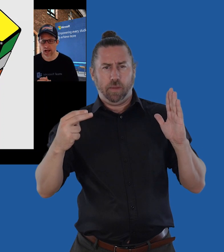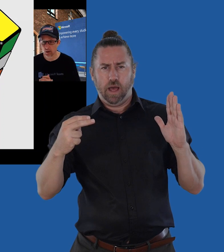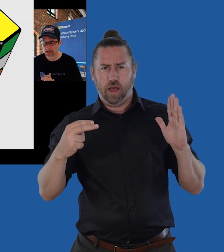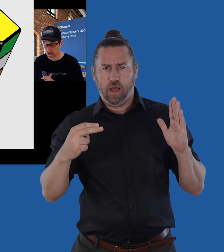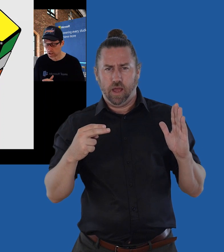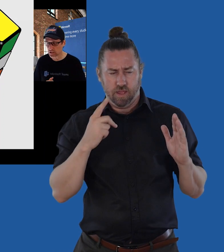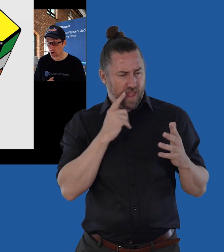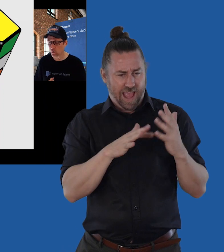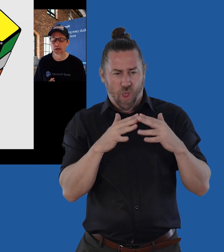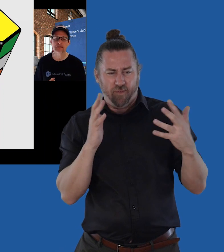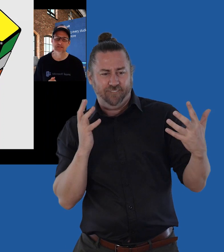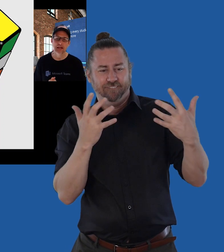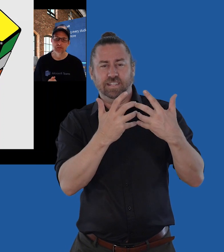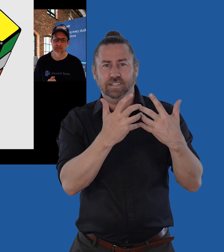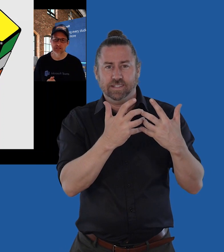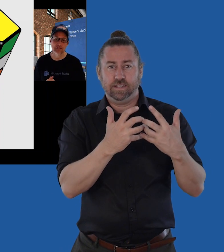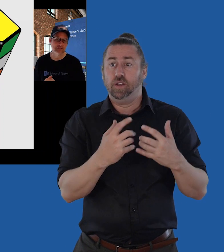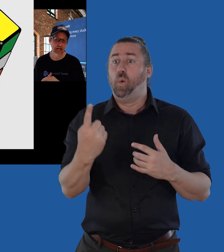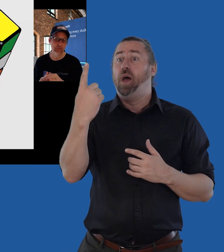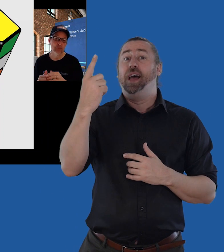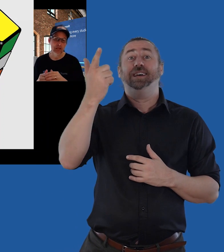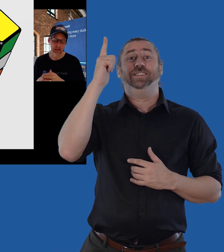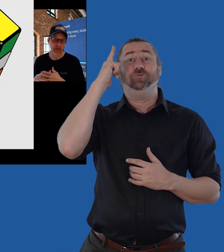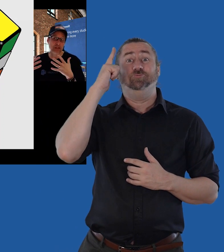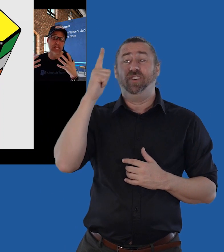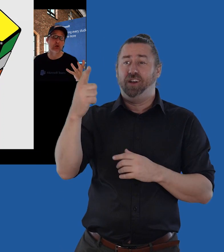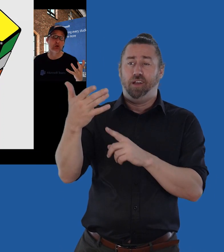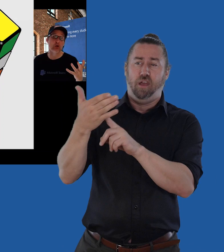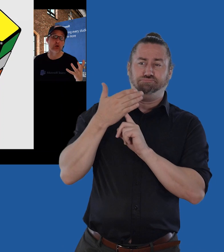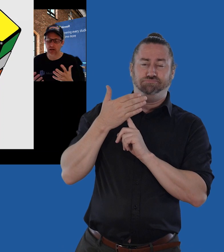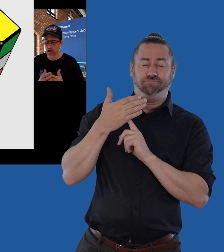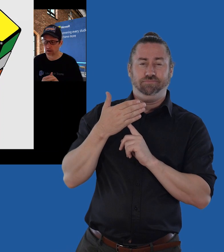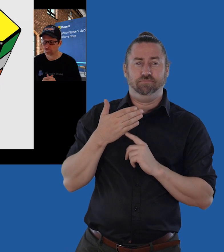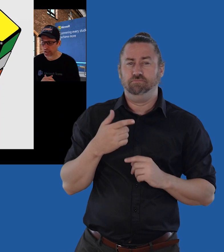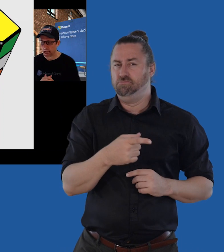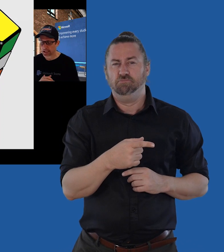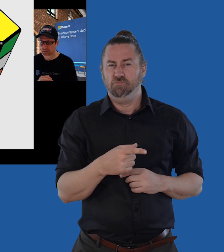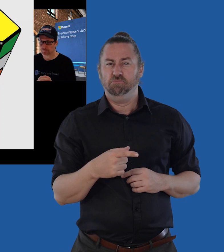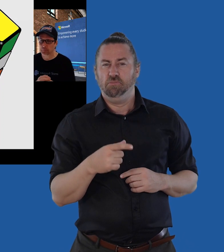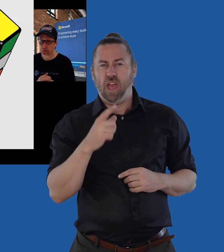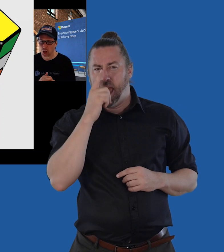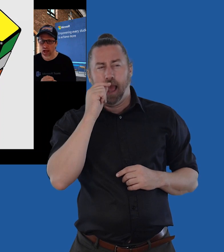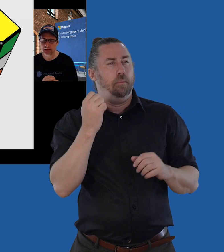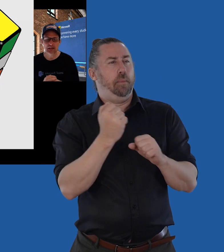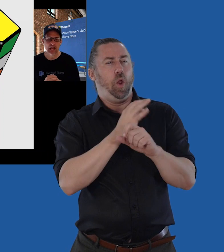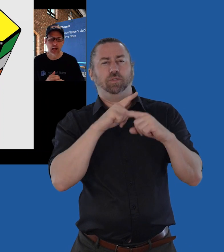And I was actually told once that he could do it regardless of being blind,